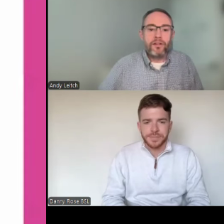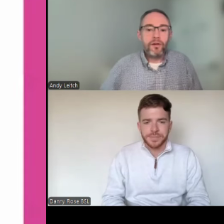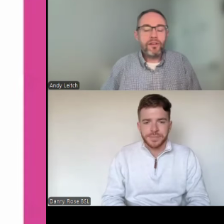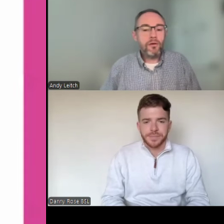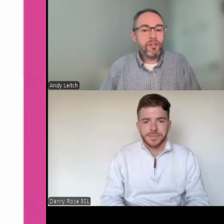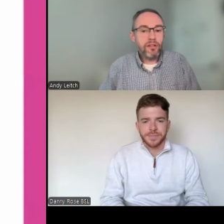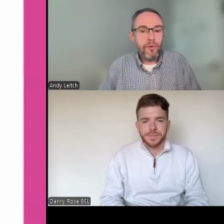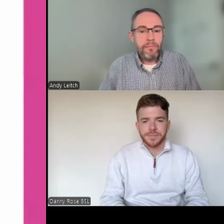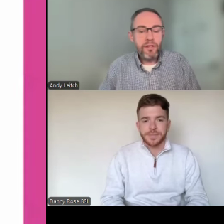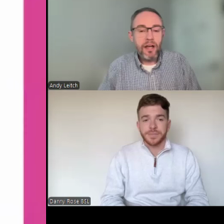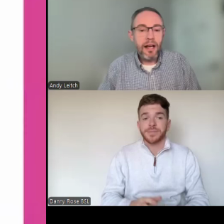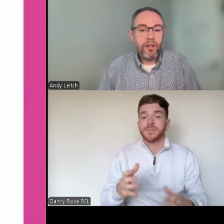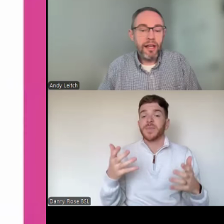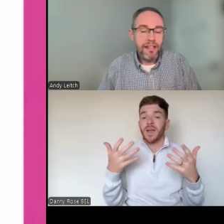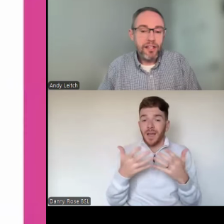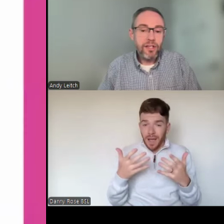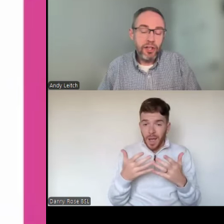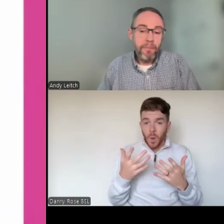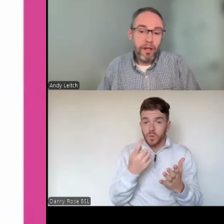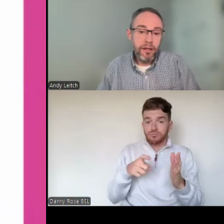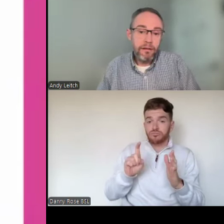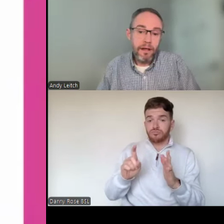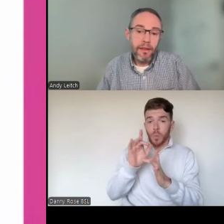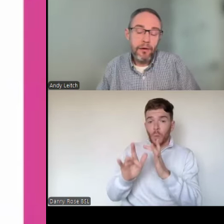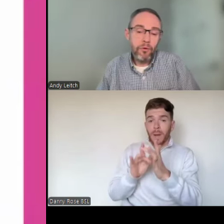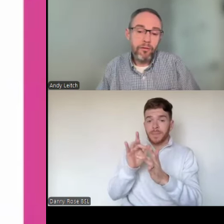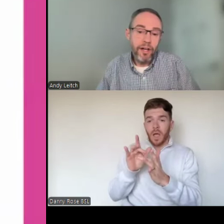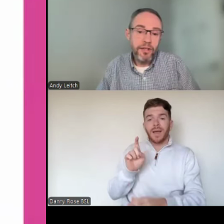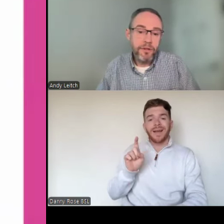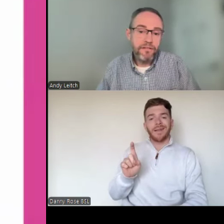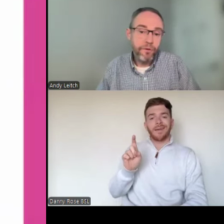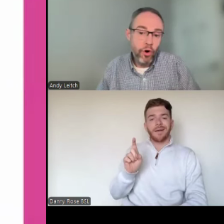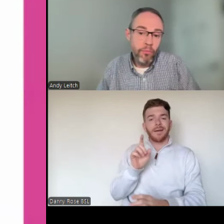To do so, just go to the website and click on the Get In Touch button, and that will provide you with this form.